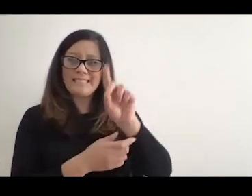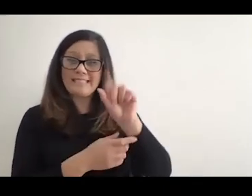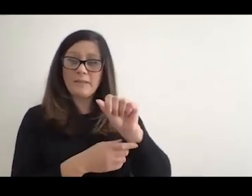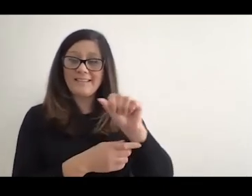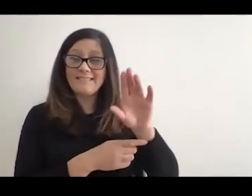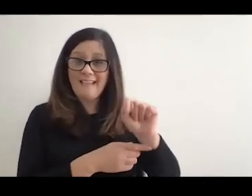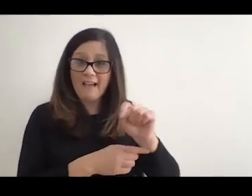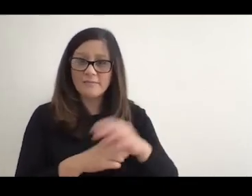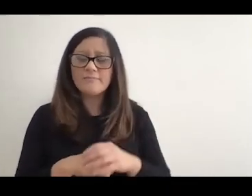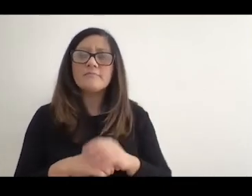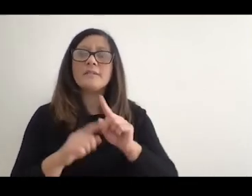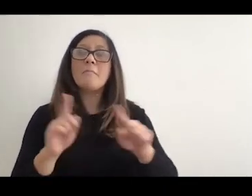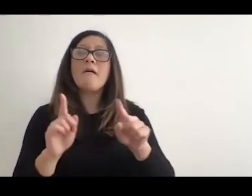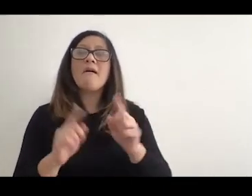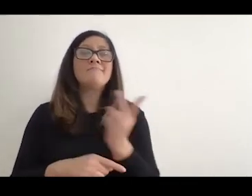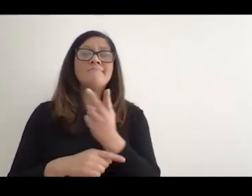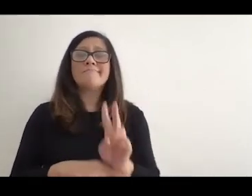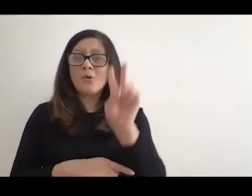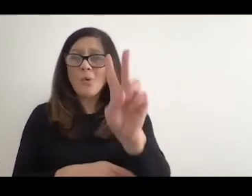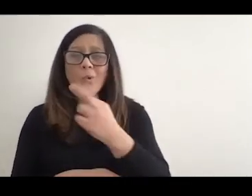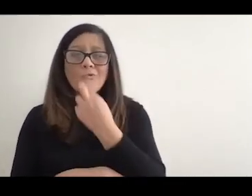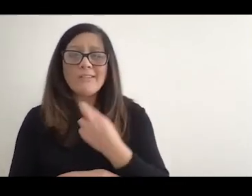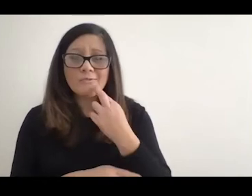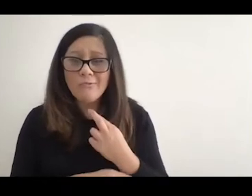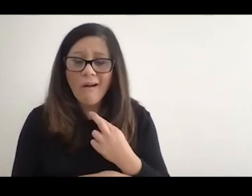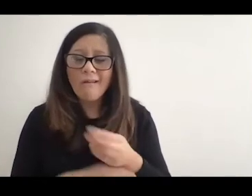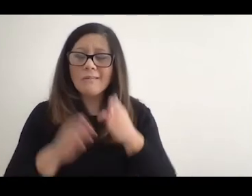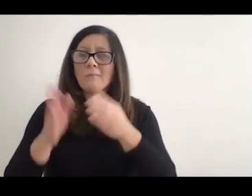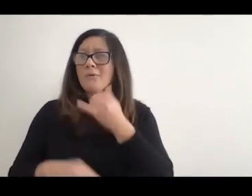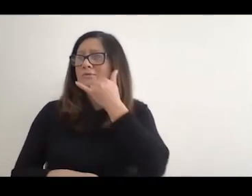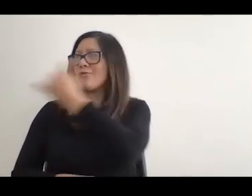restaurant decides that they're unsightly. And so they get arrested.